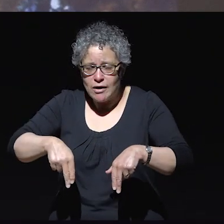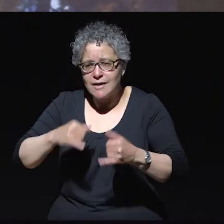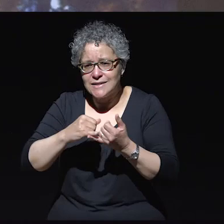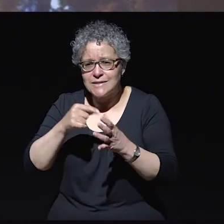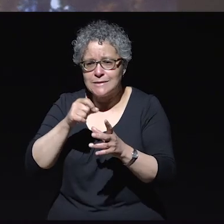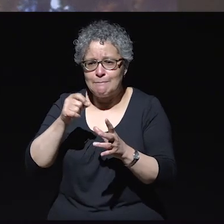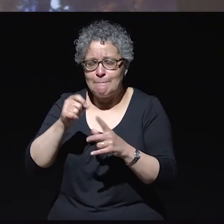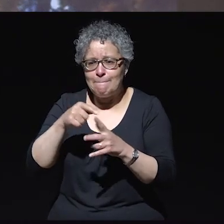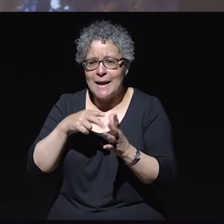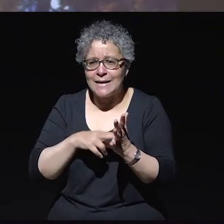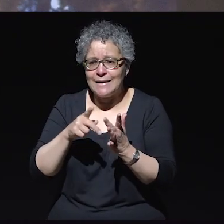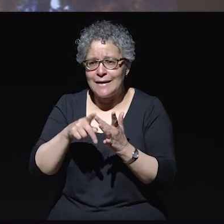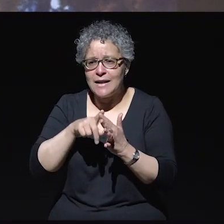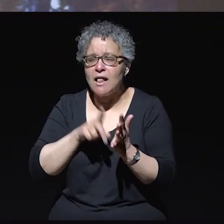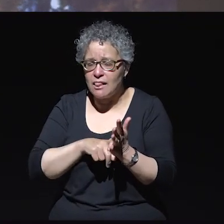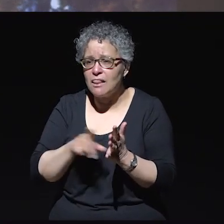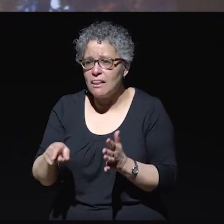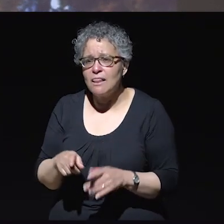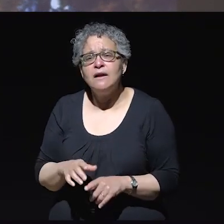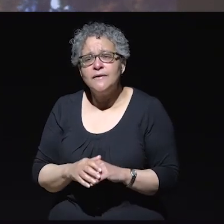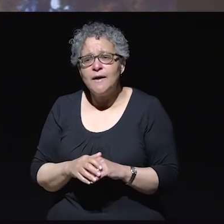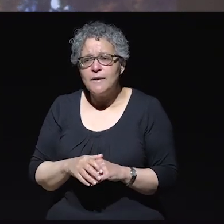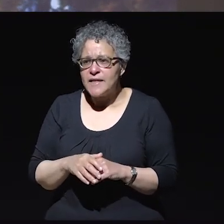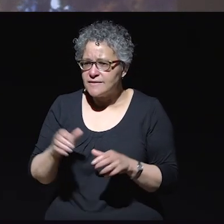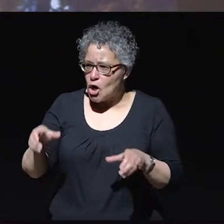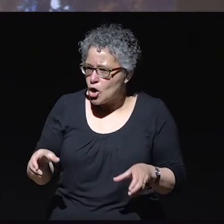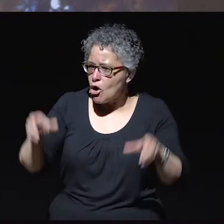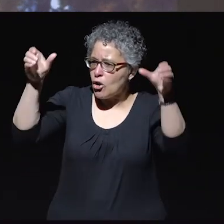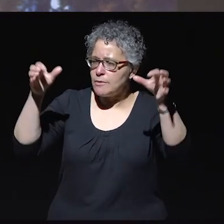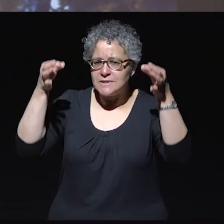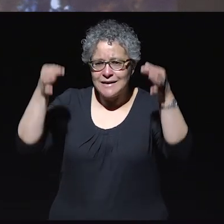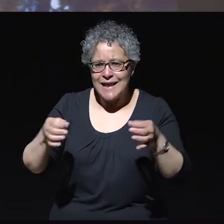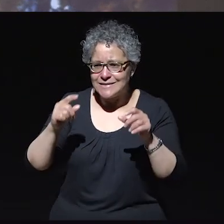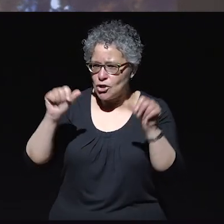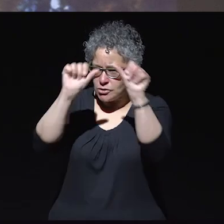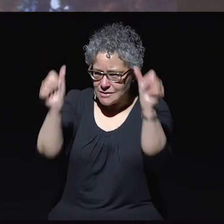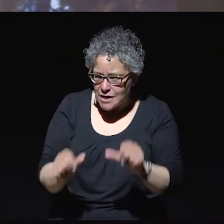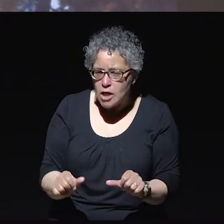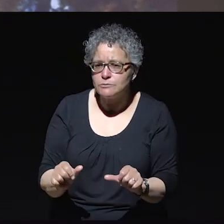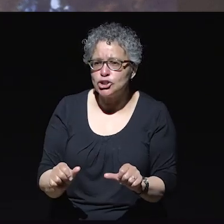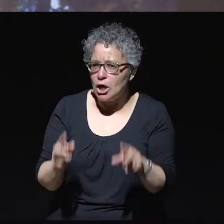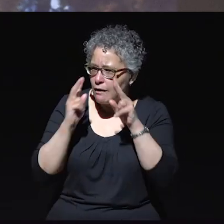from the court of Charles I, but there's columns, there's classical sculpture, there's views through to, you know, Rome